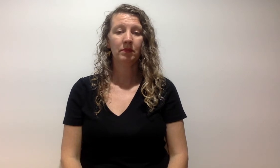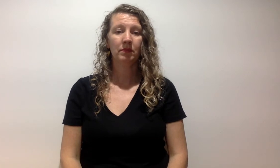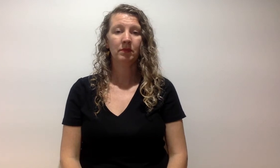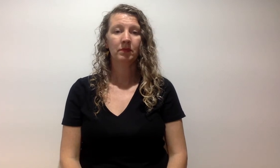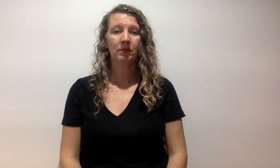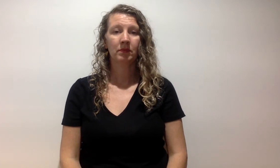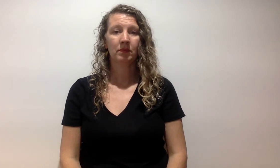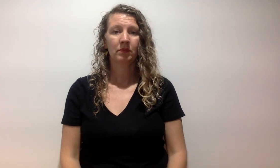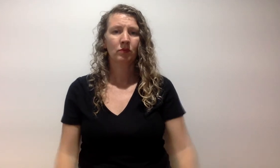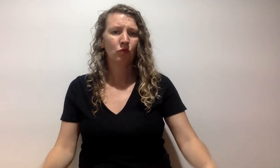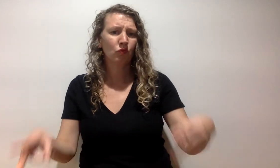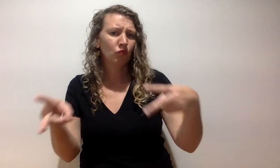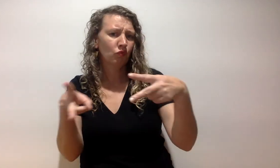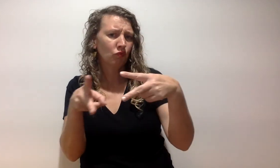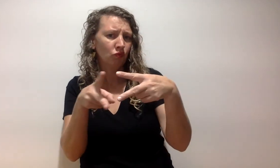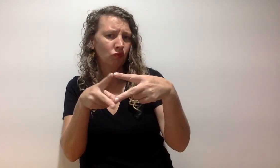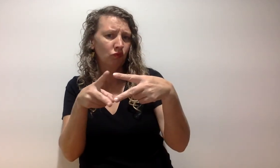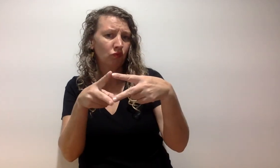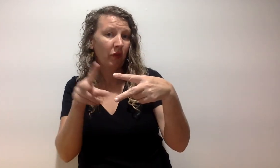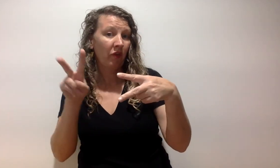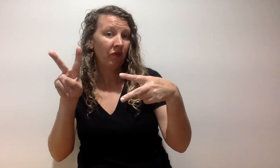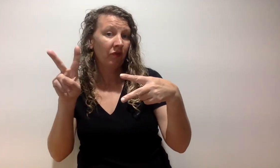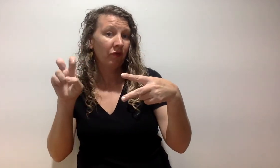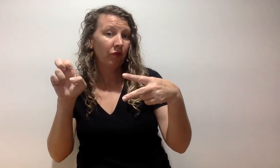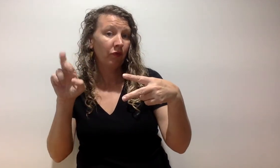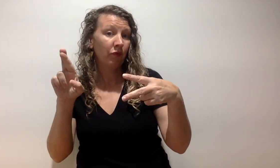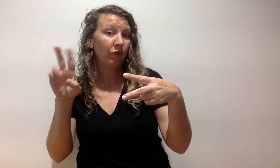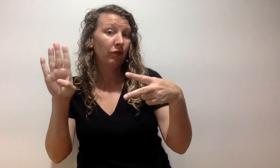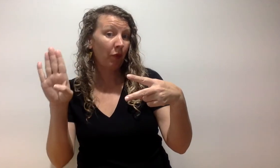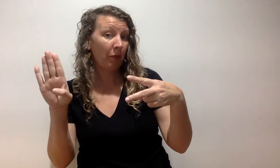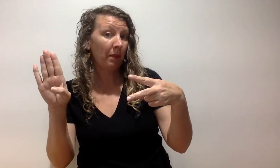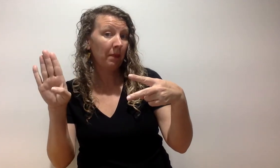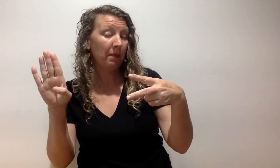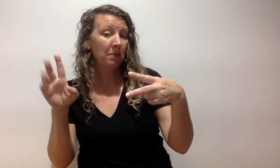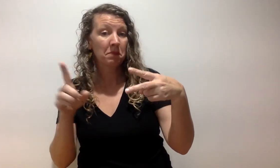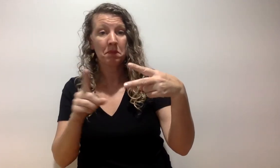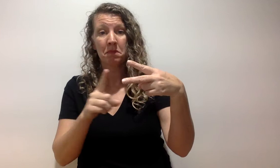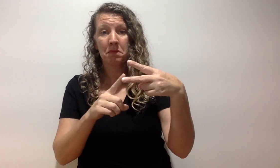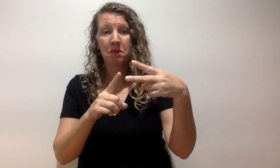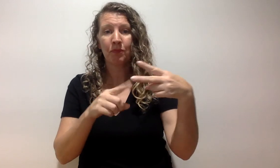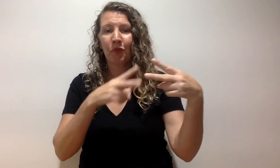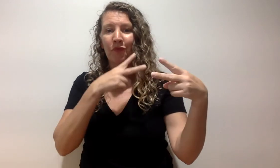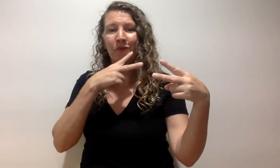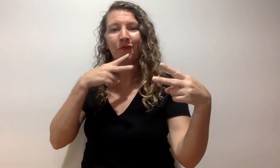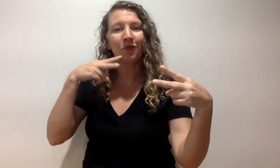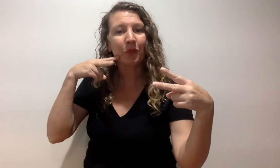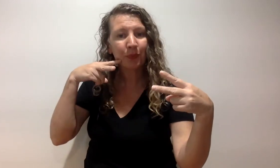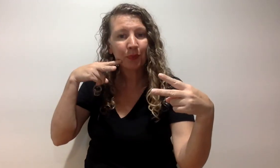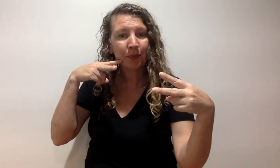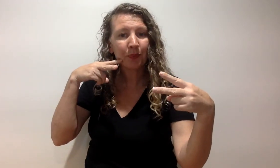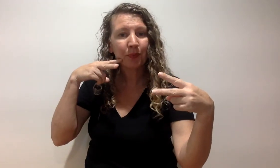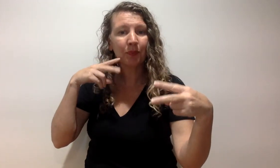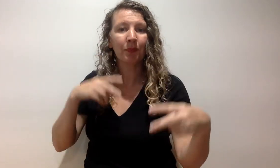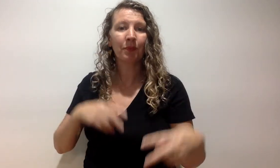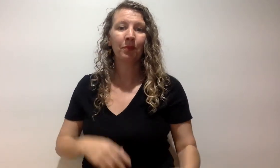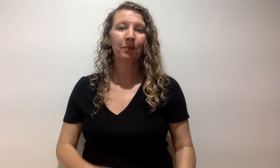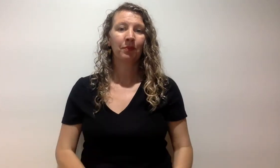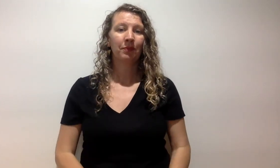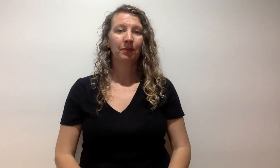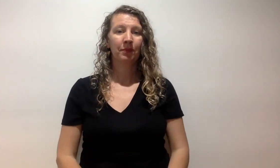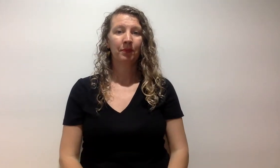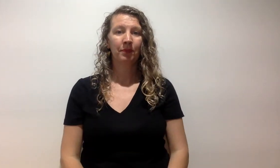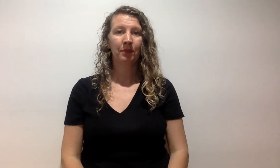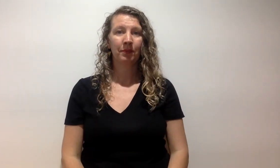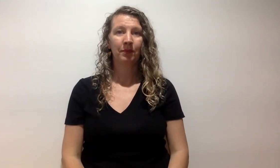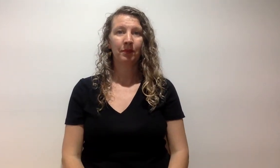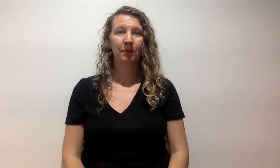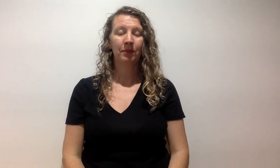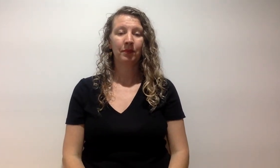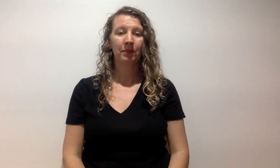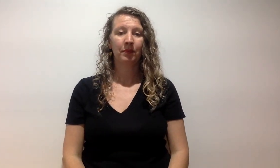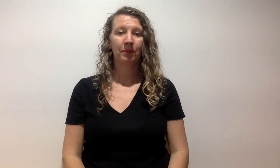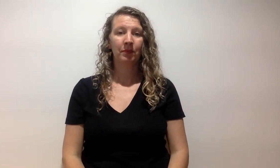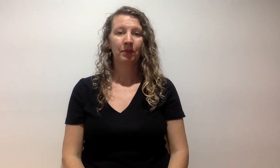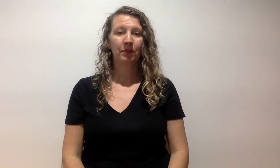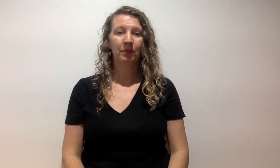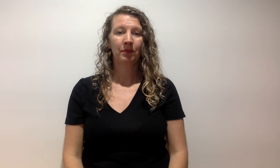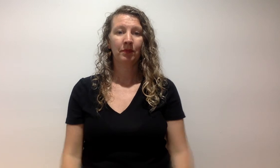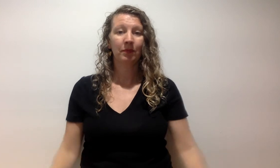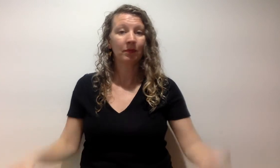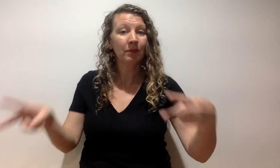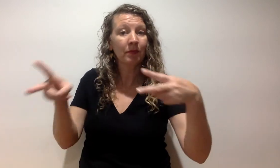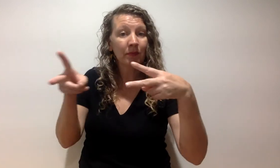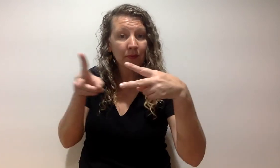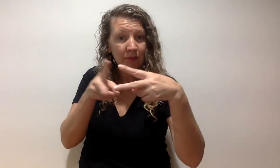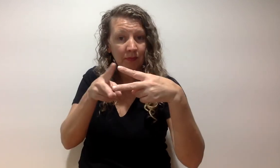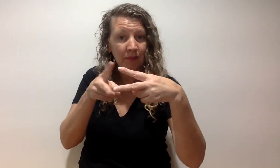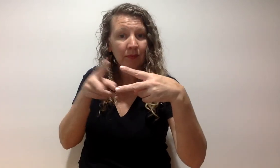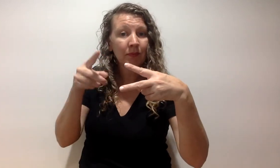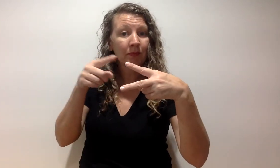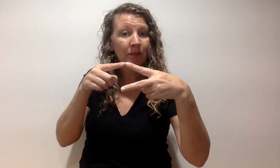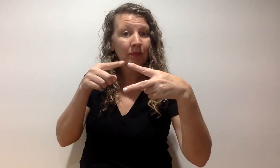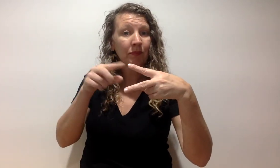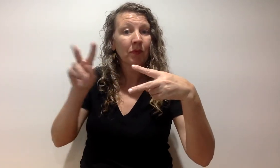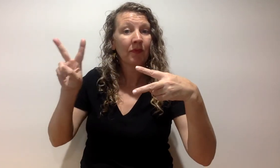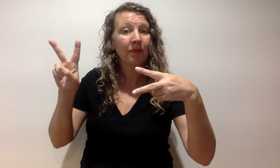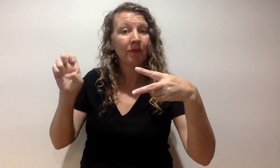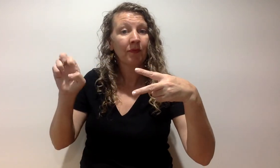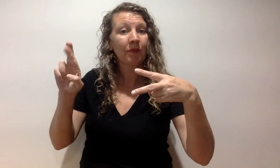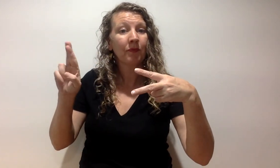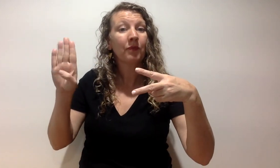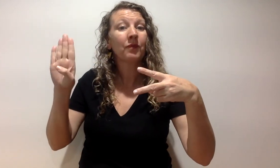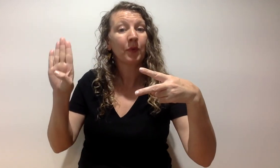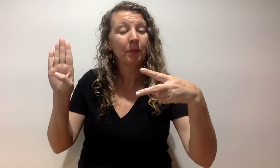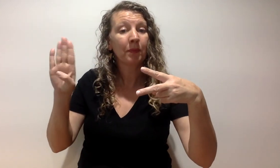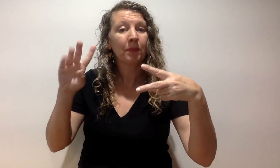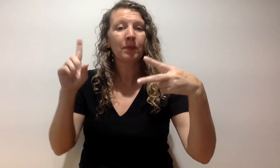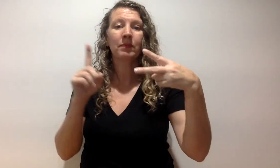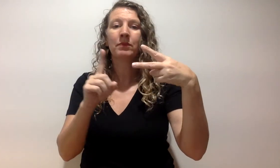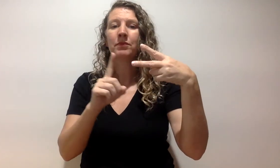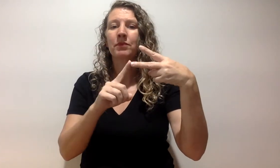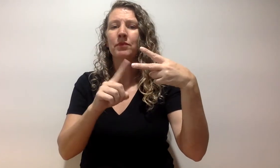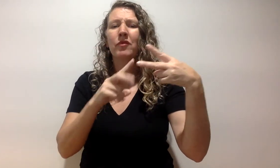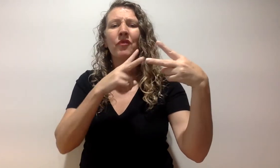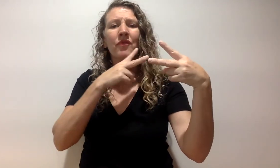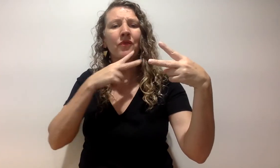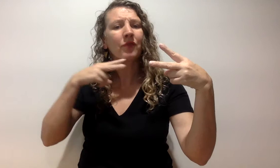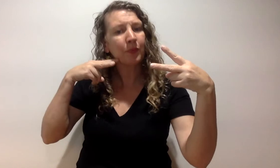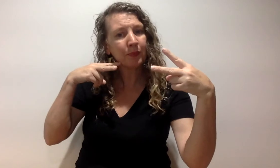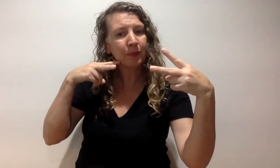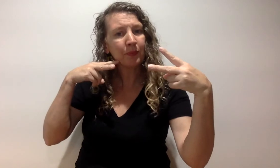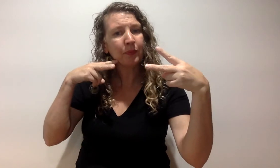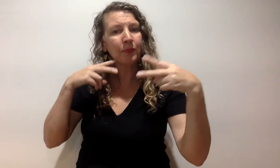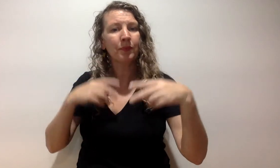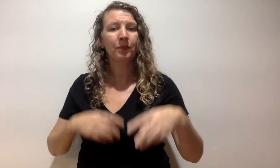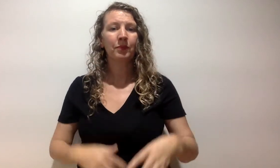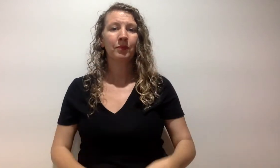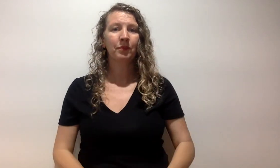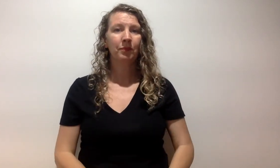VERB